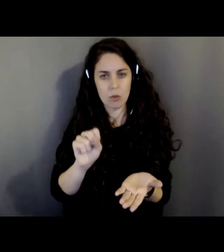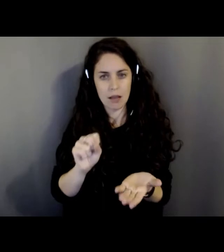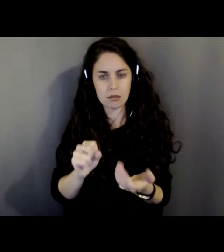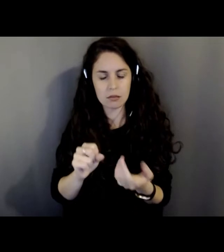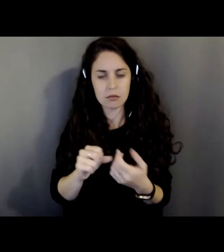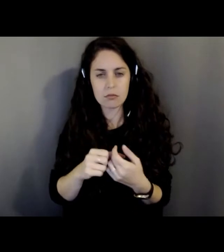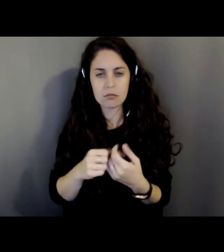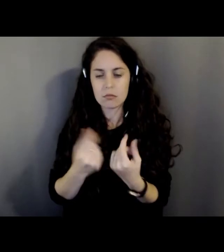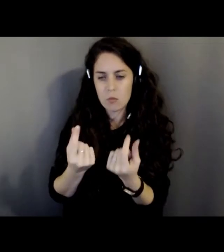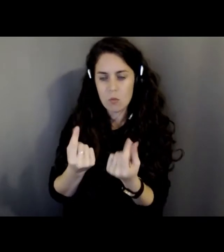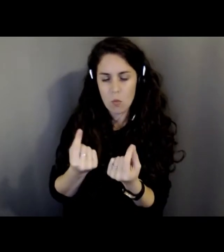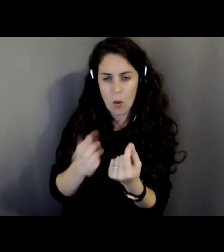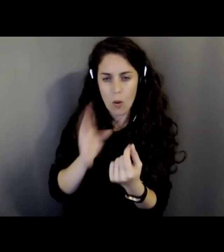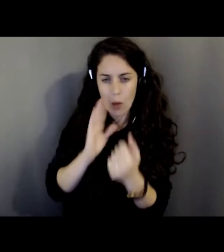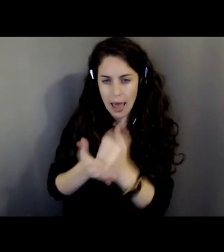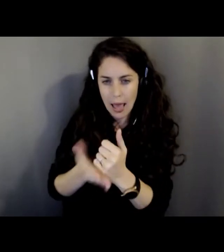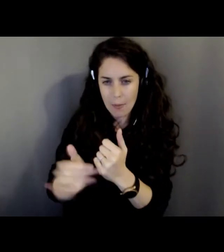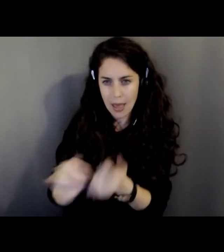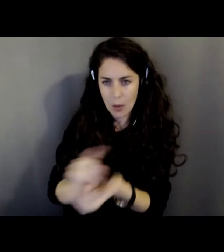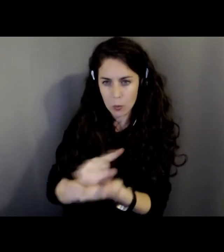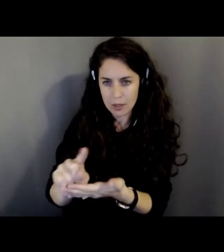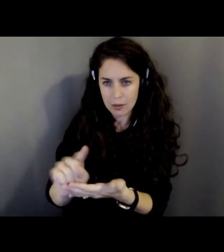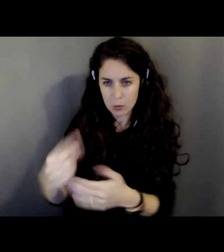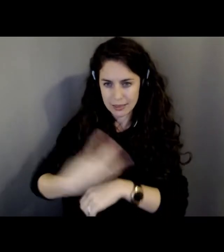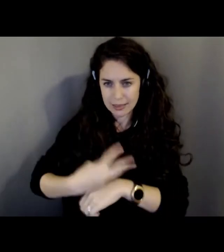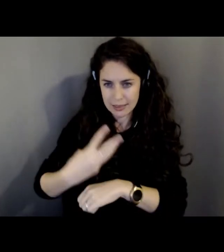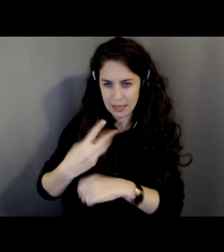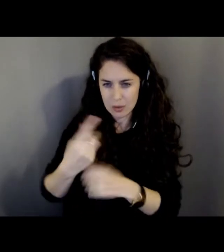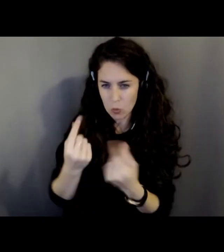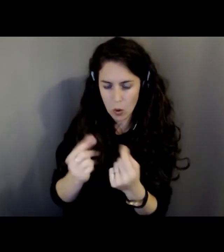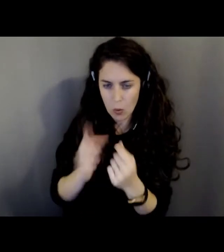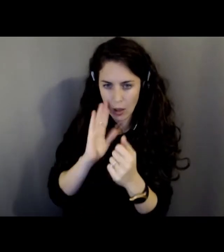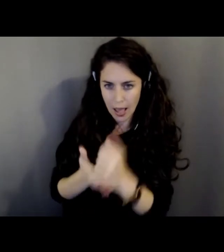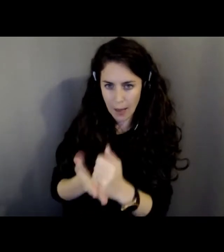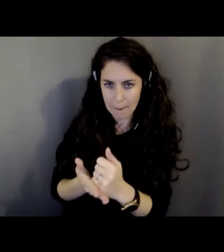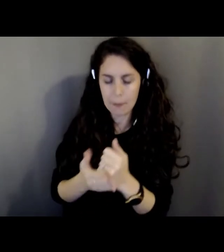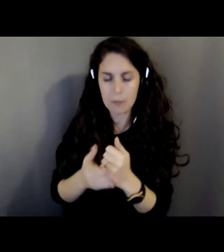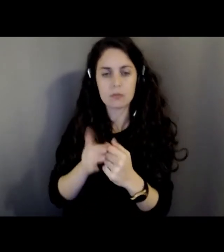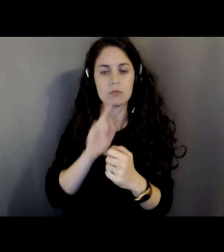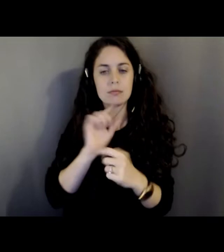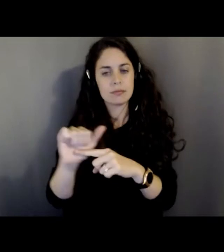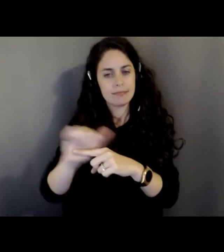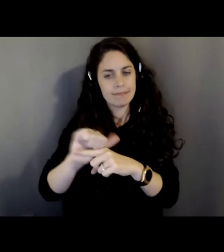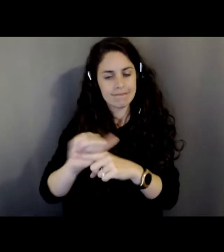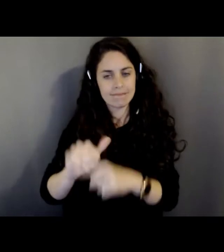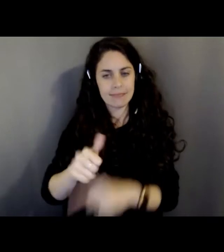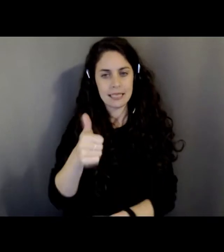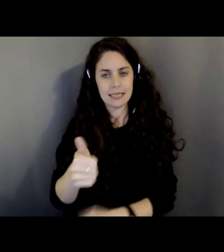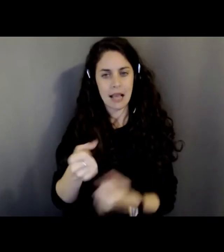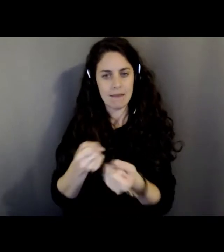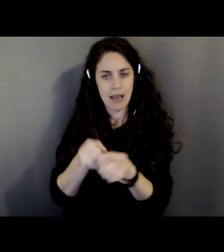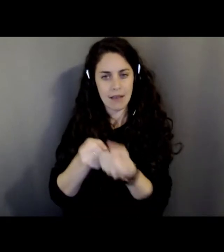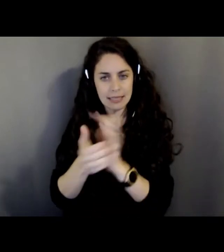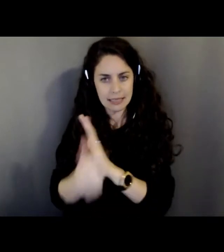them that week, and really trying to practice the idea of self-advocacy, asking for what you want,